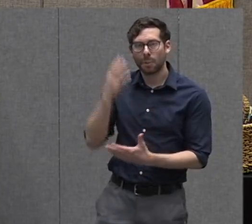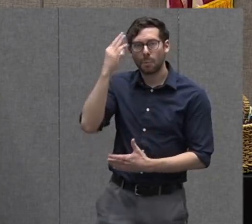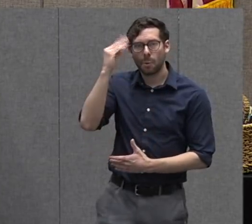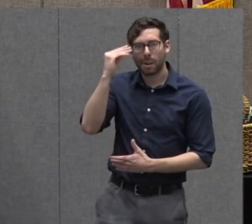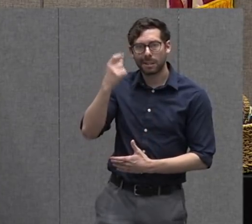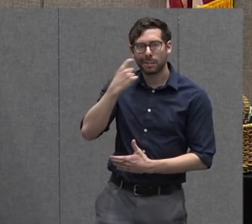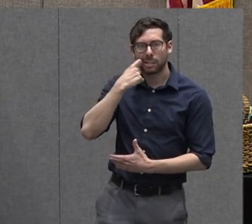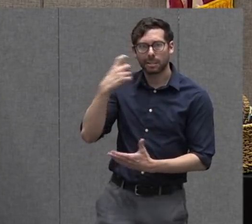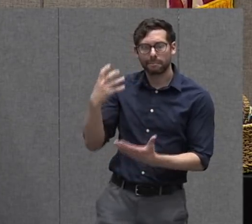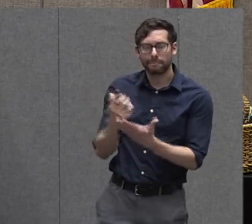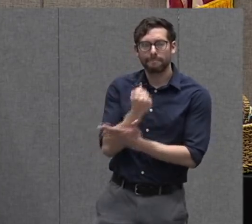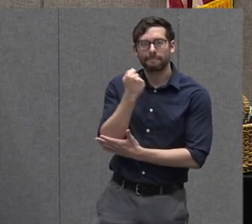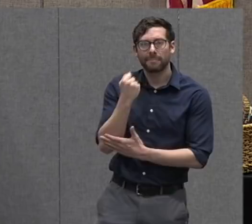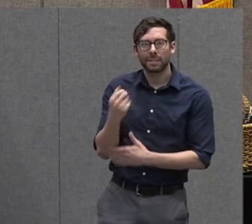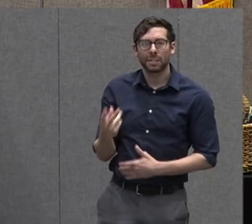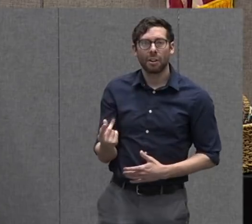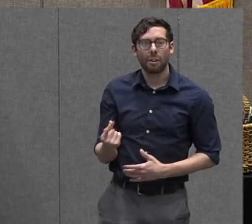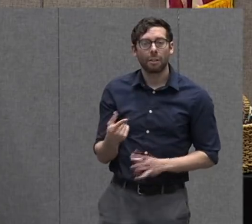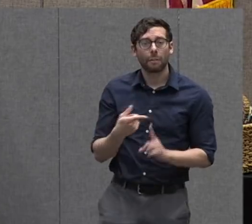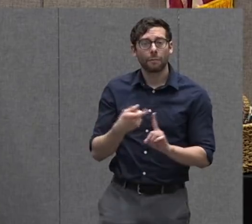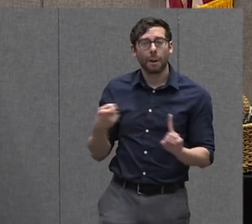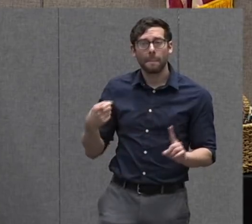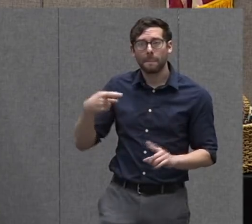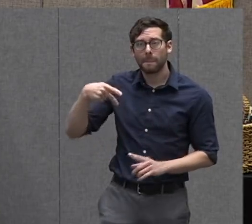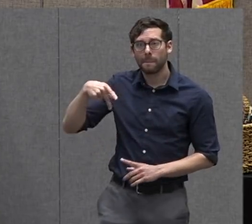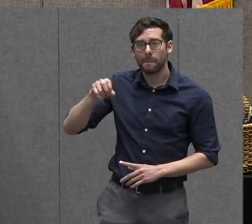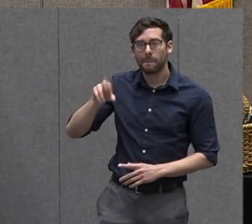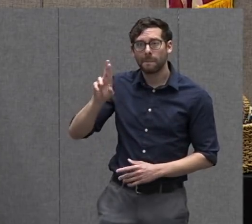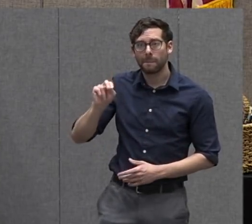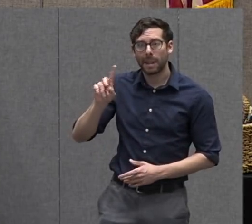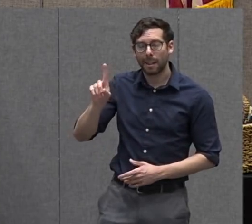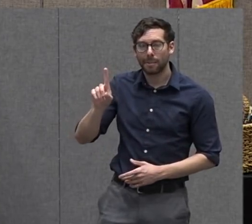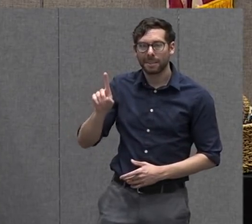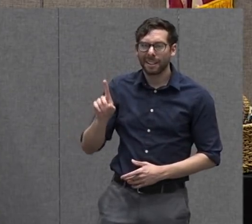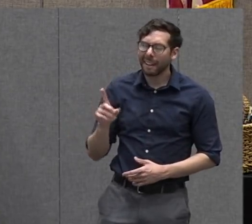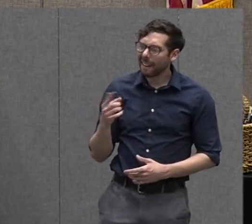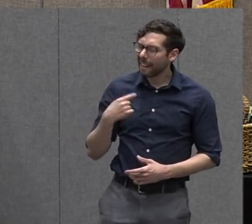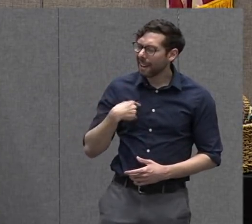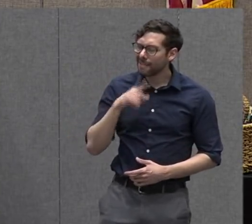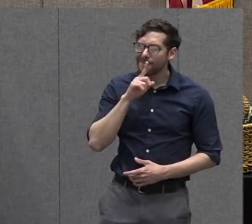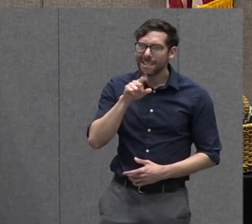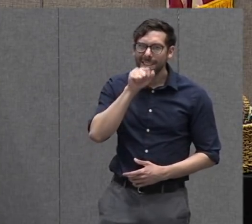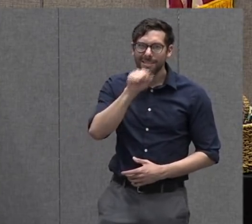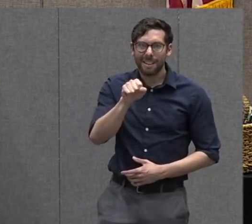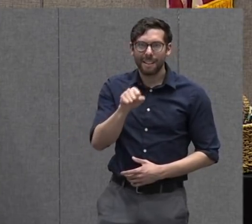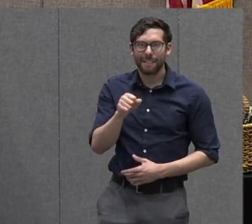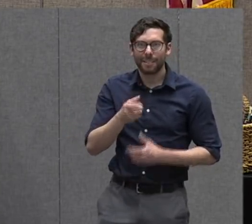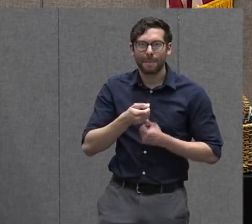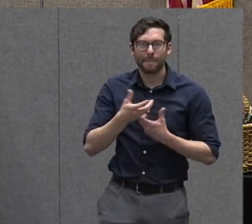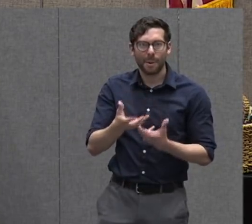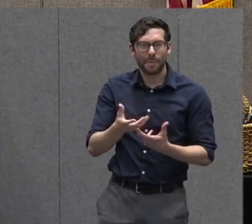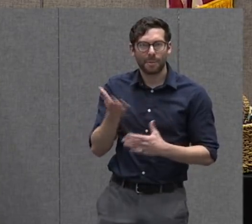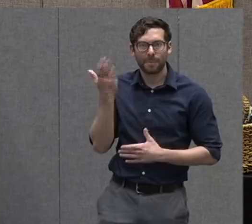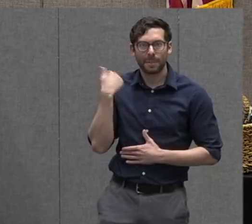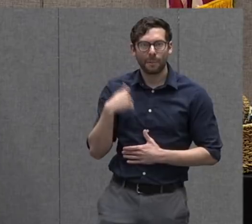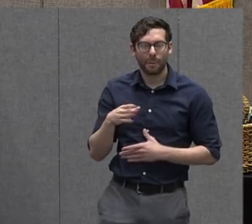I like that poem we read today about street music in the city. My street is not in the middle of the city,